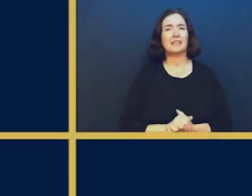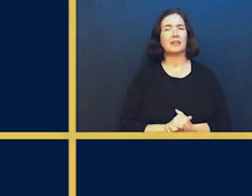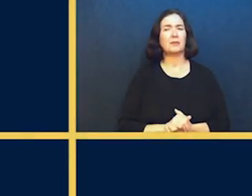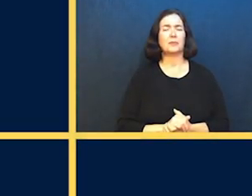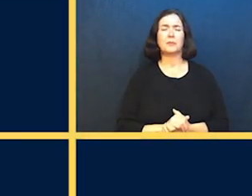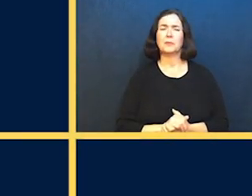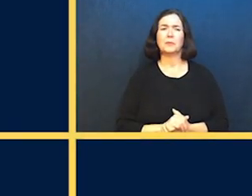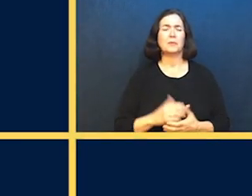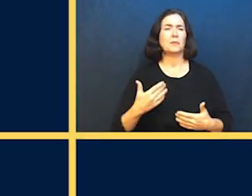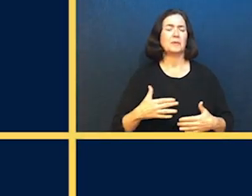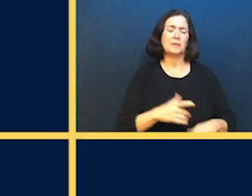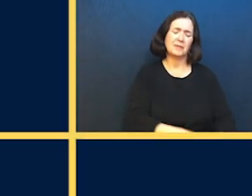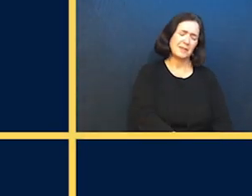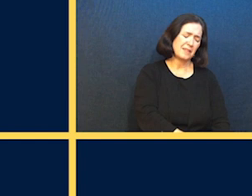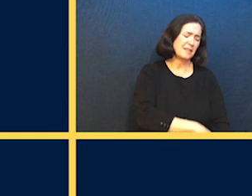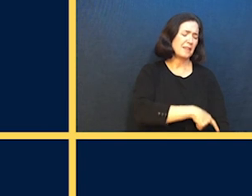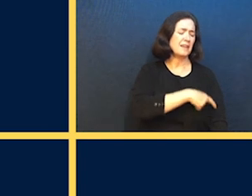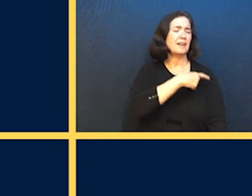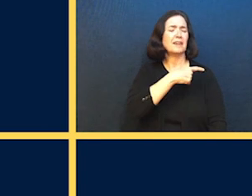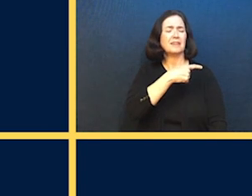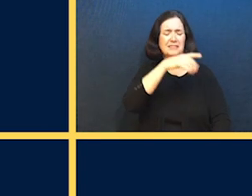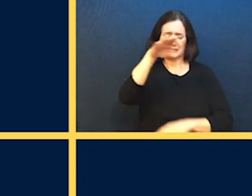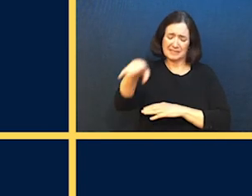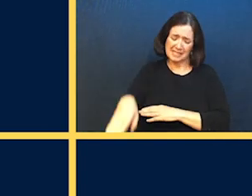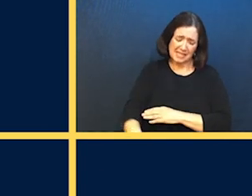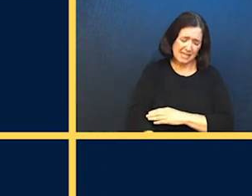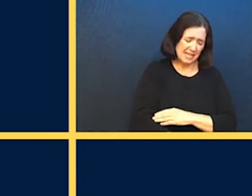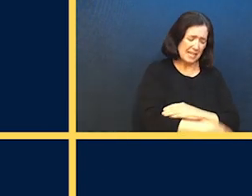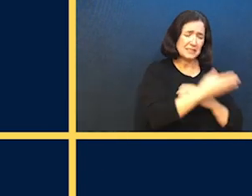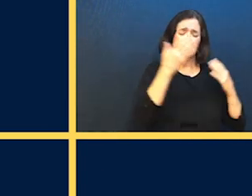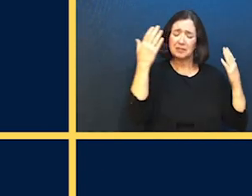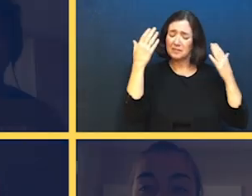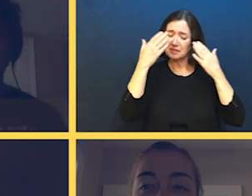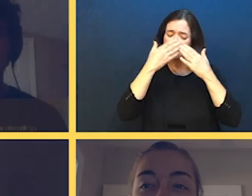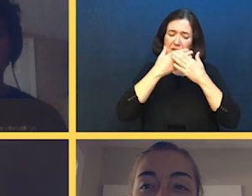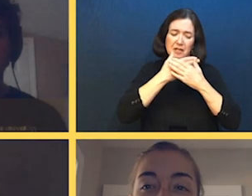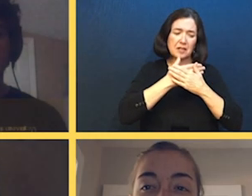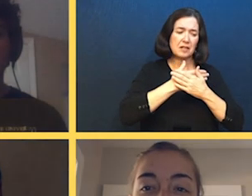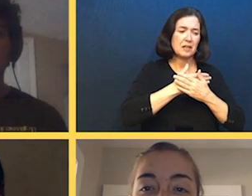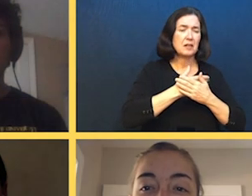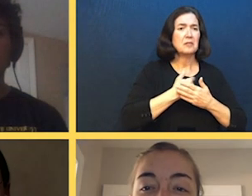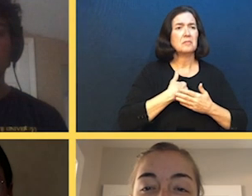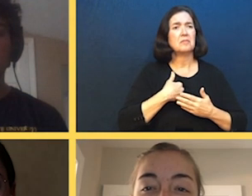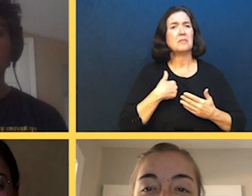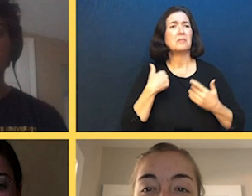[SINGING] It's been a long dark night